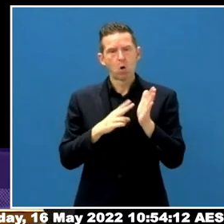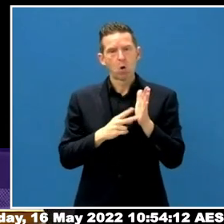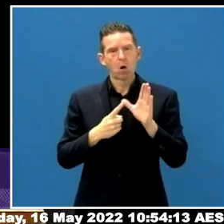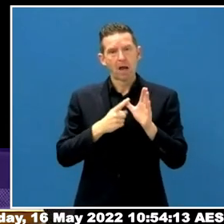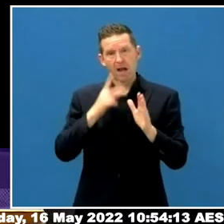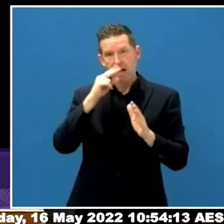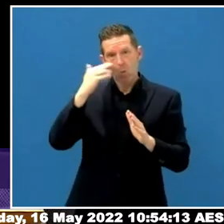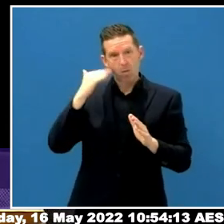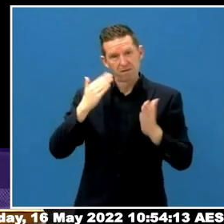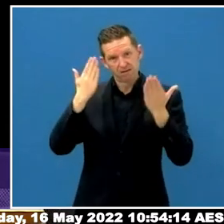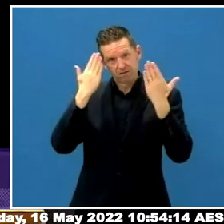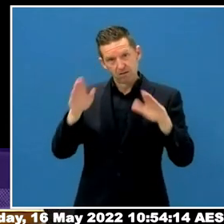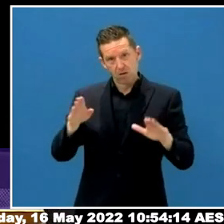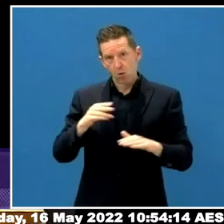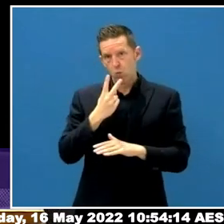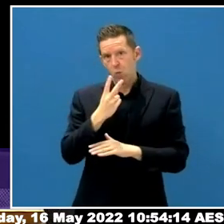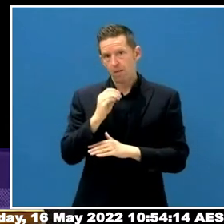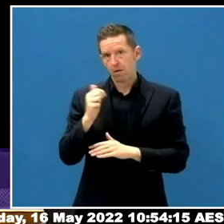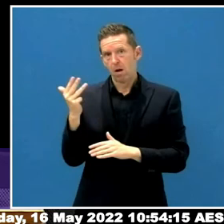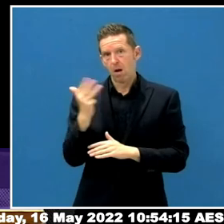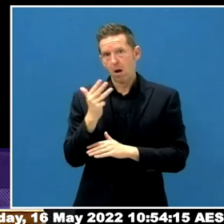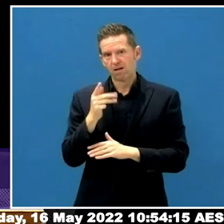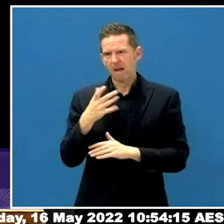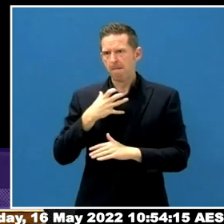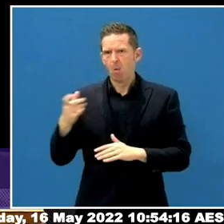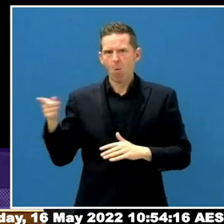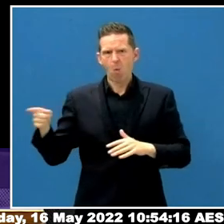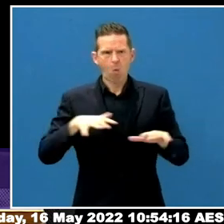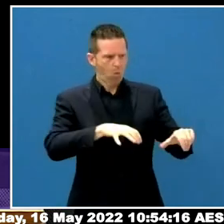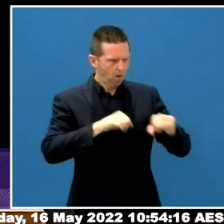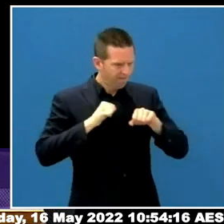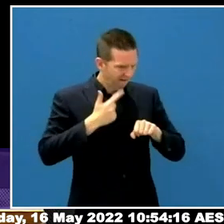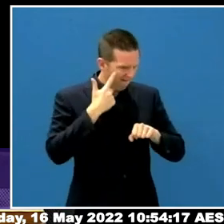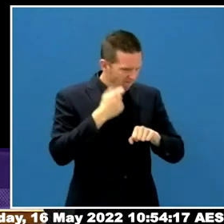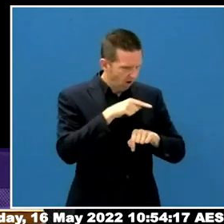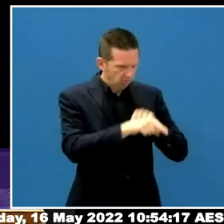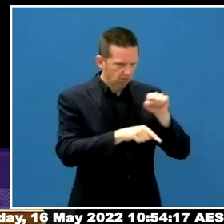The internal and external investigations which were conducted in relation to Ms